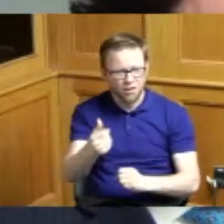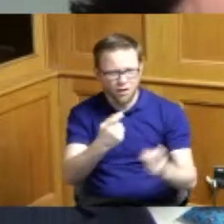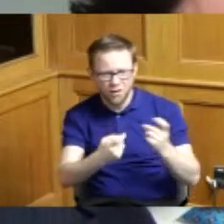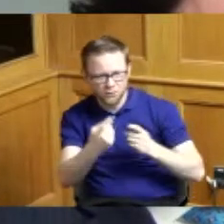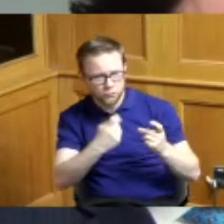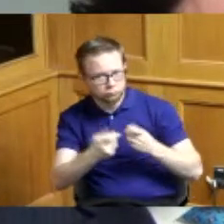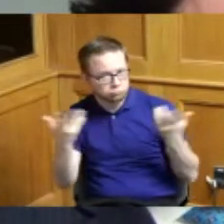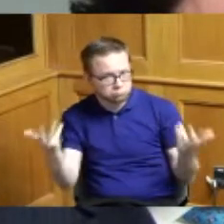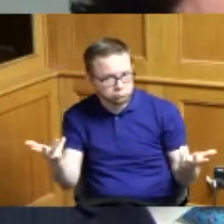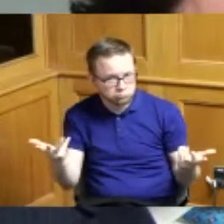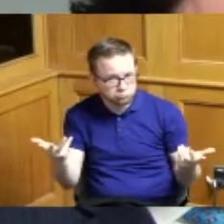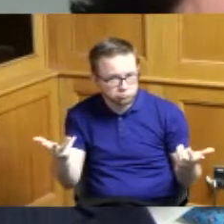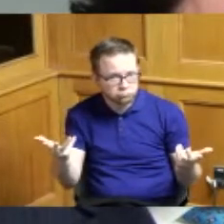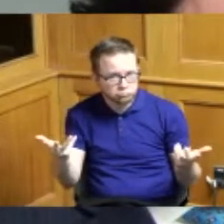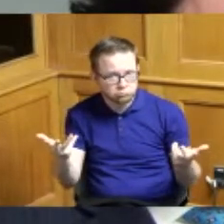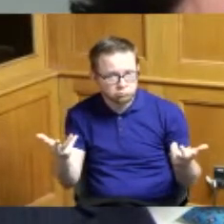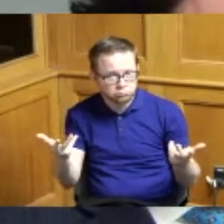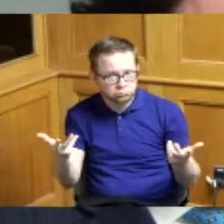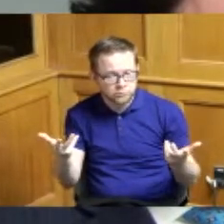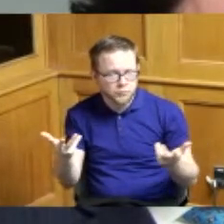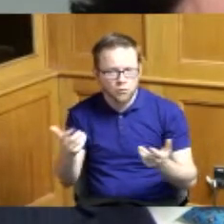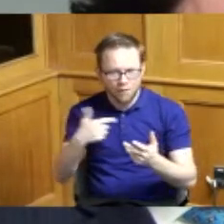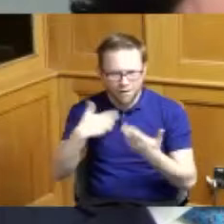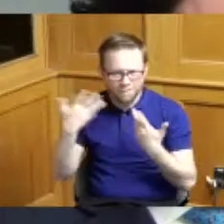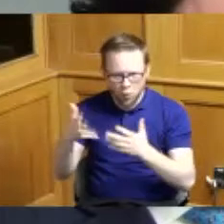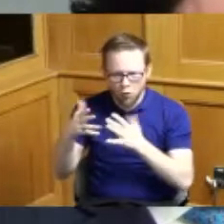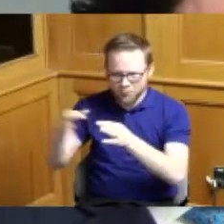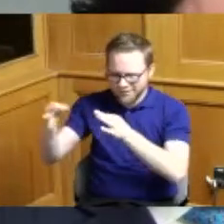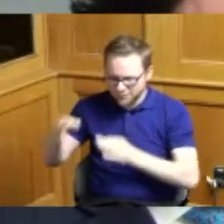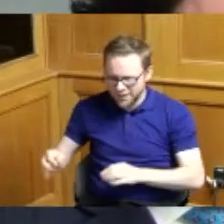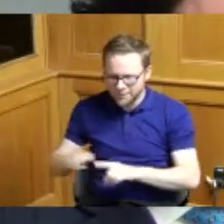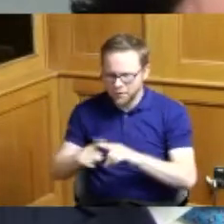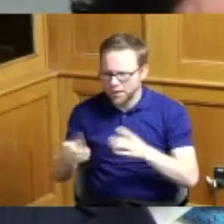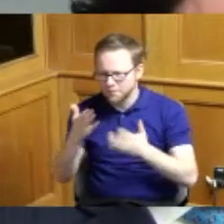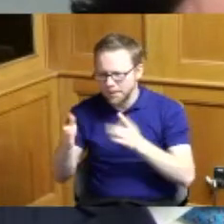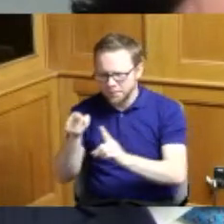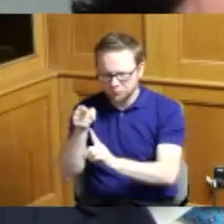that are outside the scope of what I've covered and I want to make sure that you all have the uh